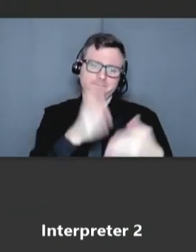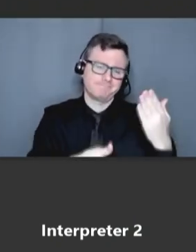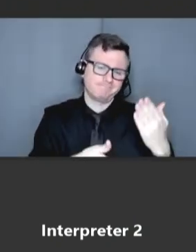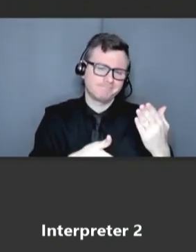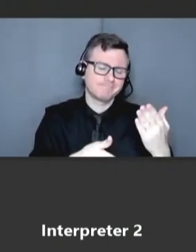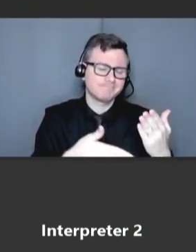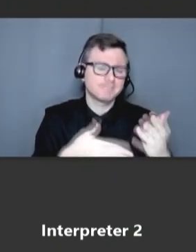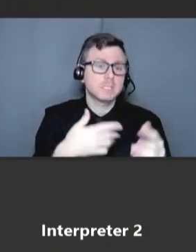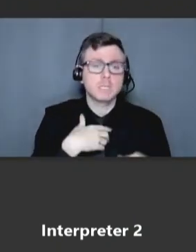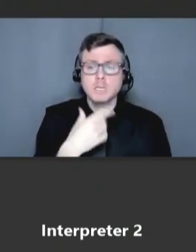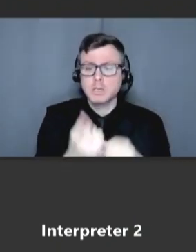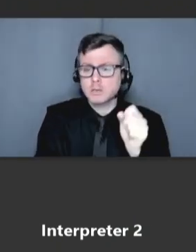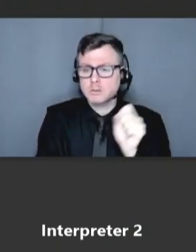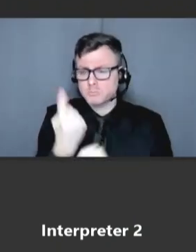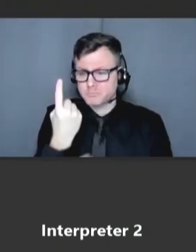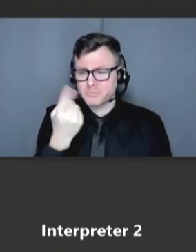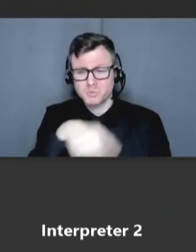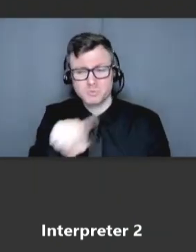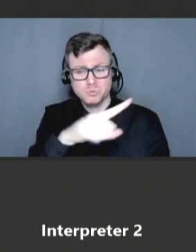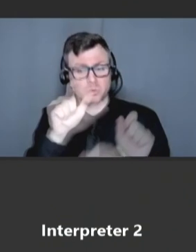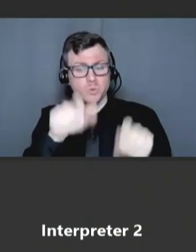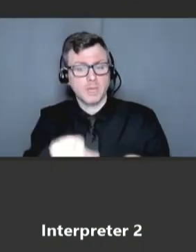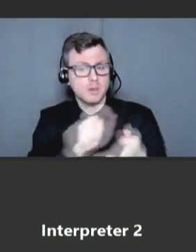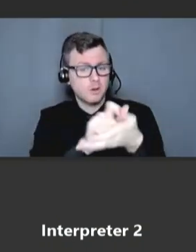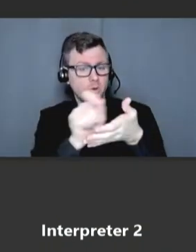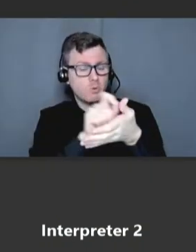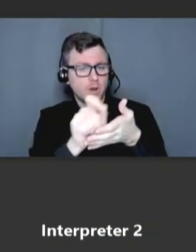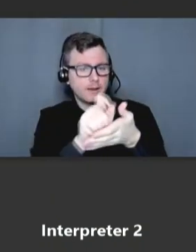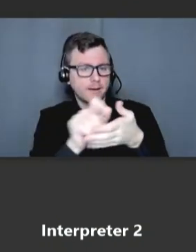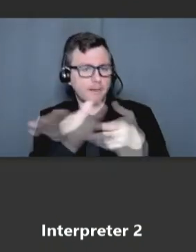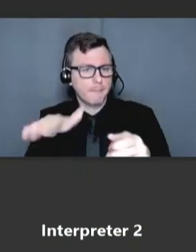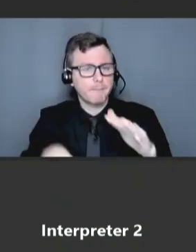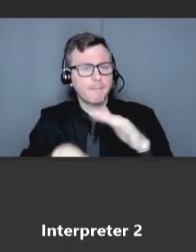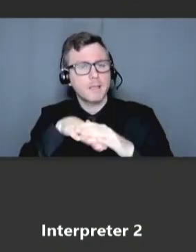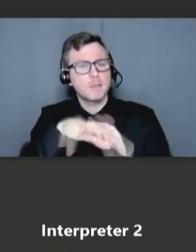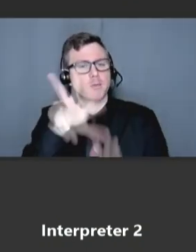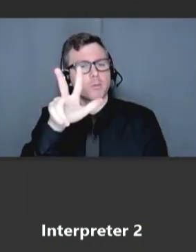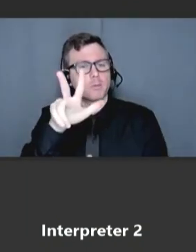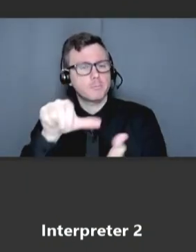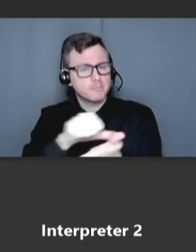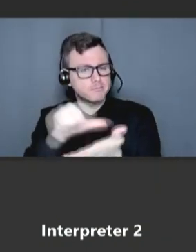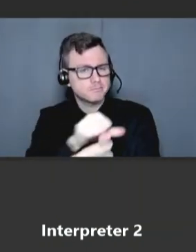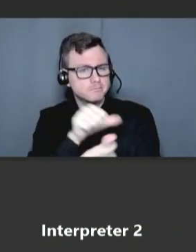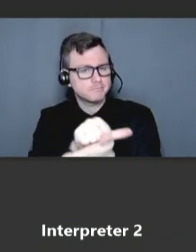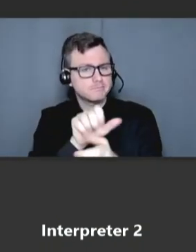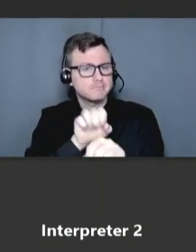anyone can submit a written comment up to three pages in length to nvac@hhs.gov.